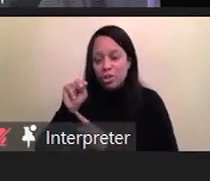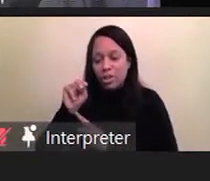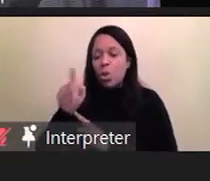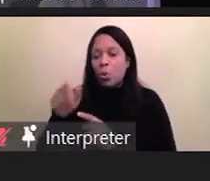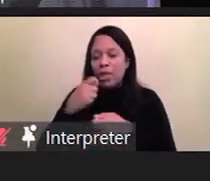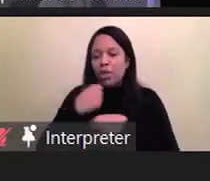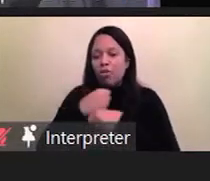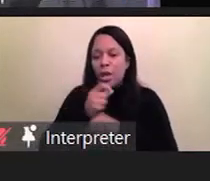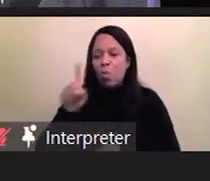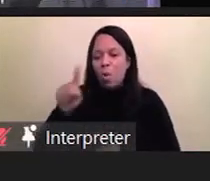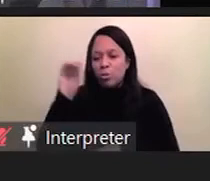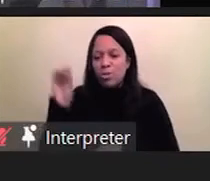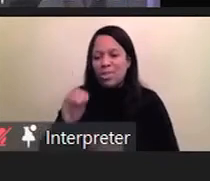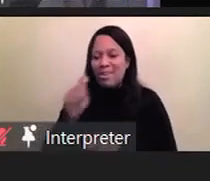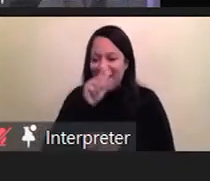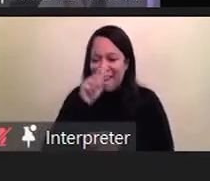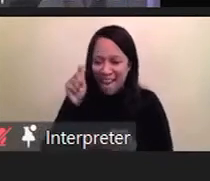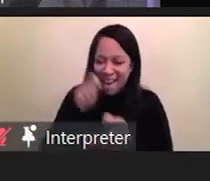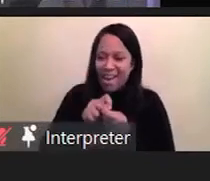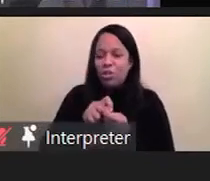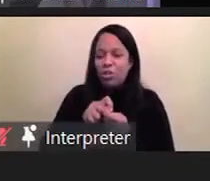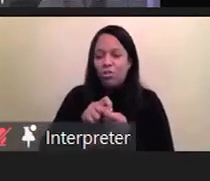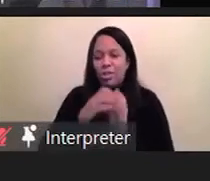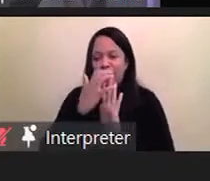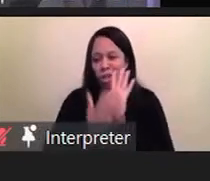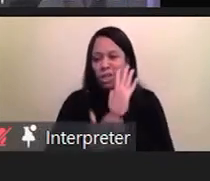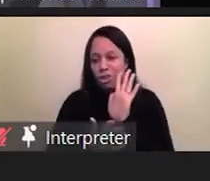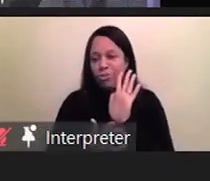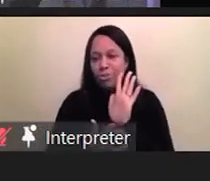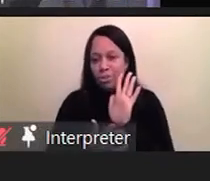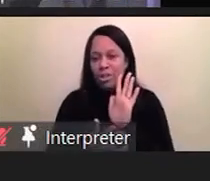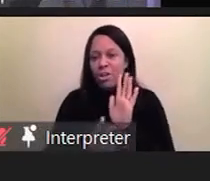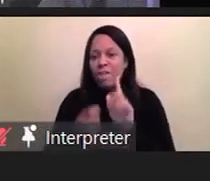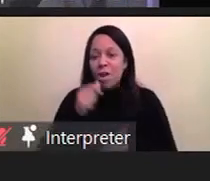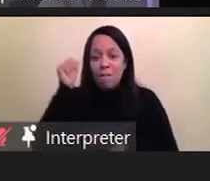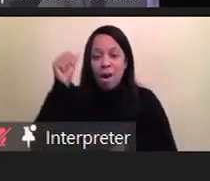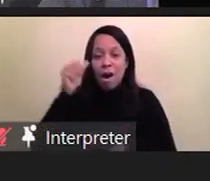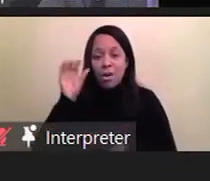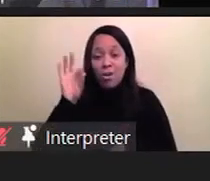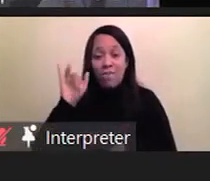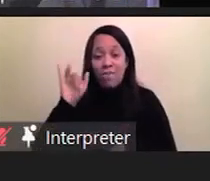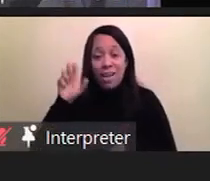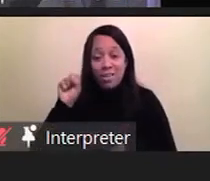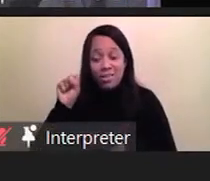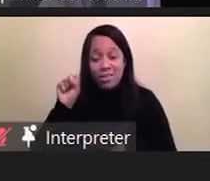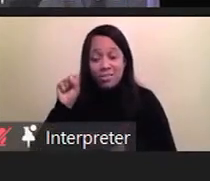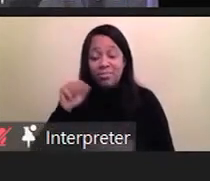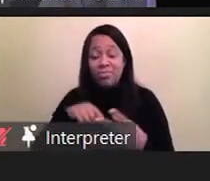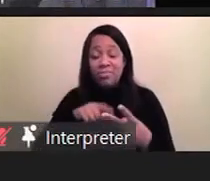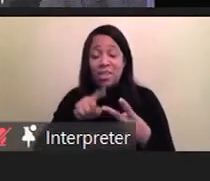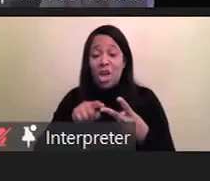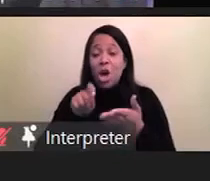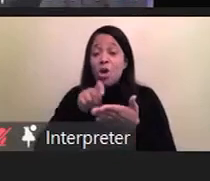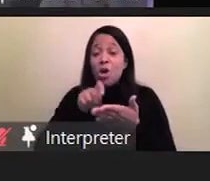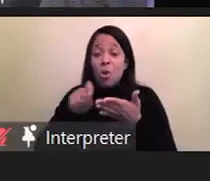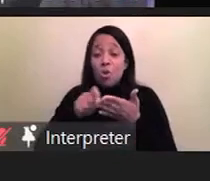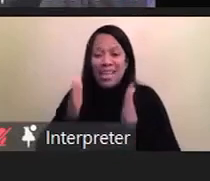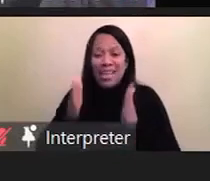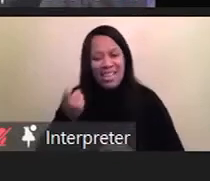from prerecorded audio or video files. Notetaking, on the other hand, is a bit like meaning for meaning.